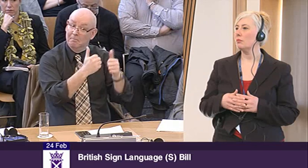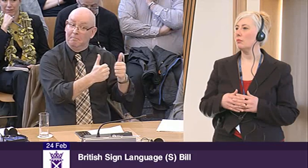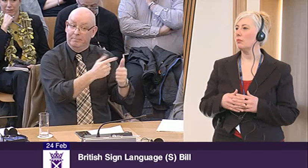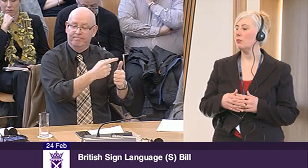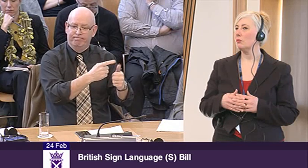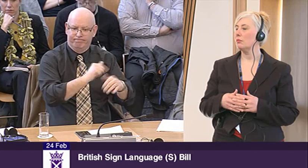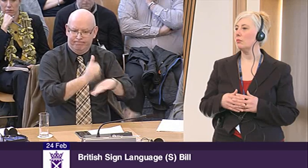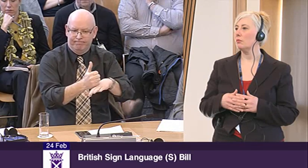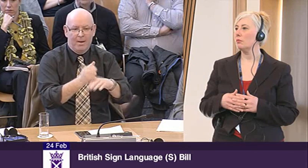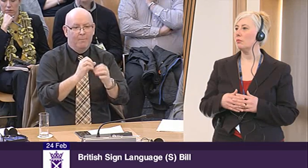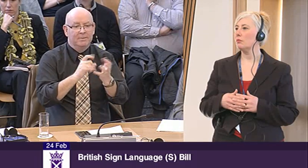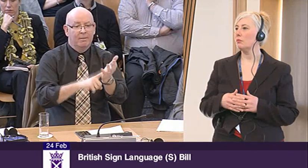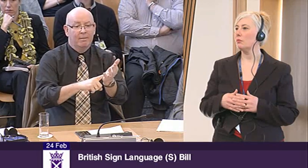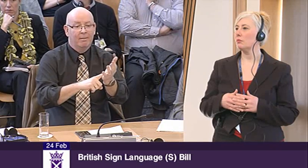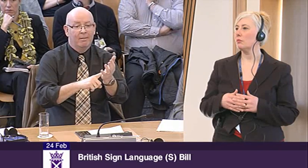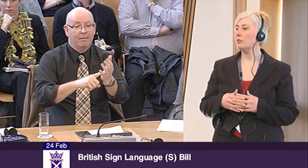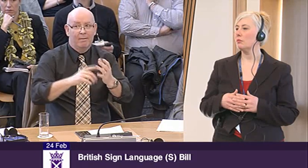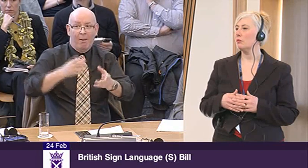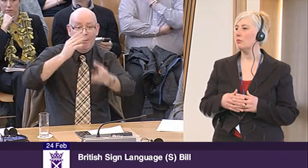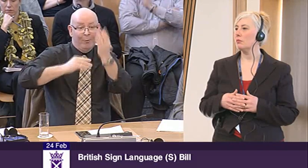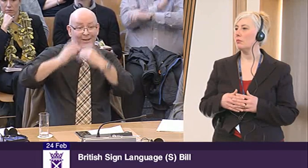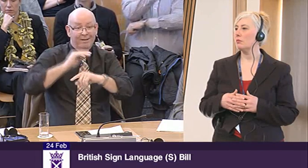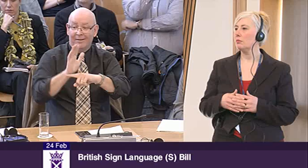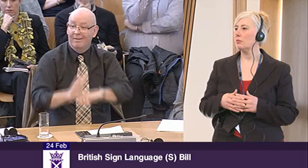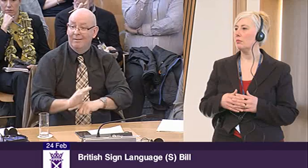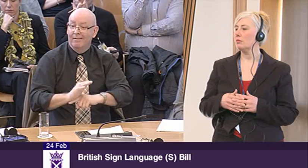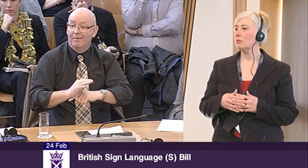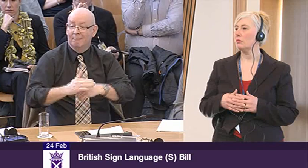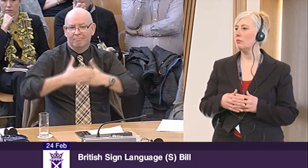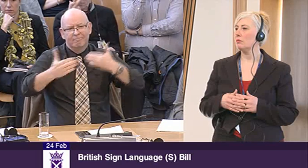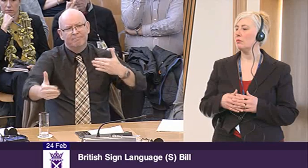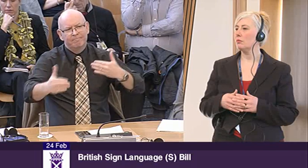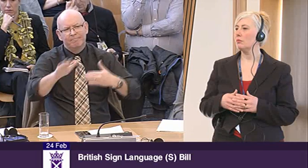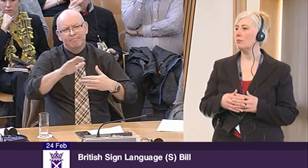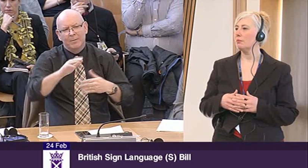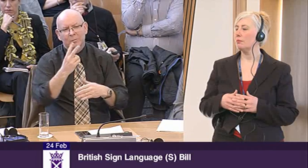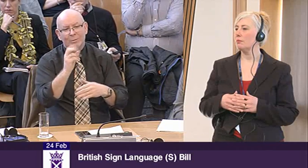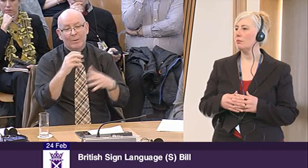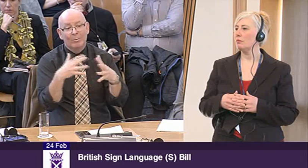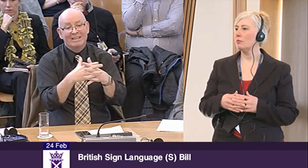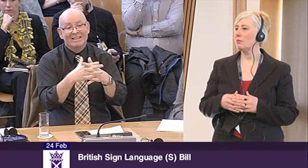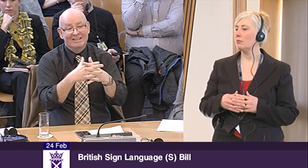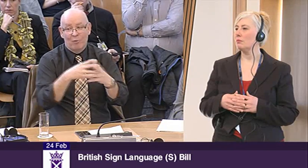Again I congratulate the BBC, which in 1989 set up programming to allow people to learn